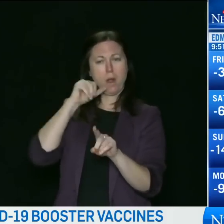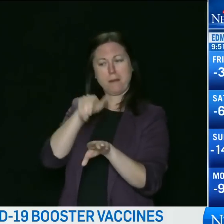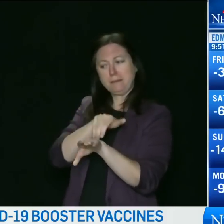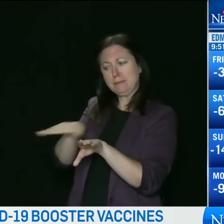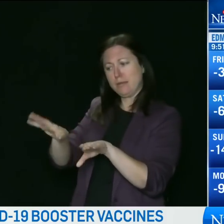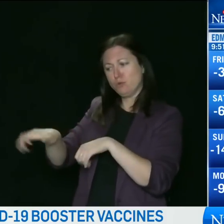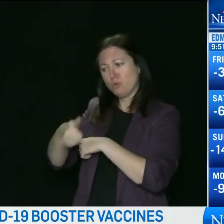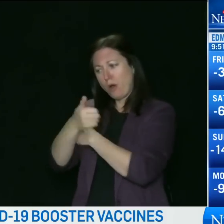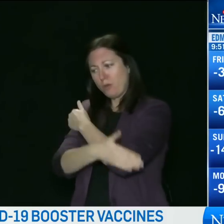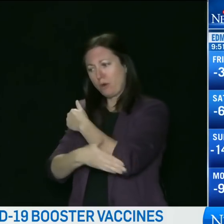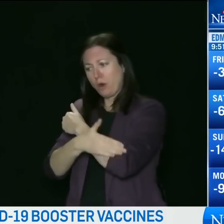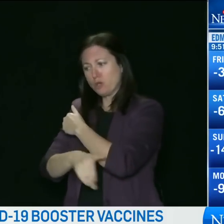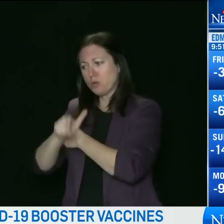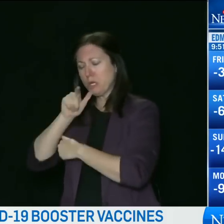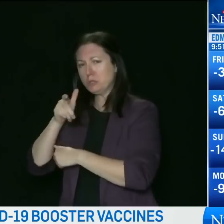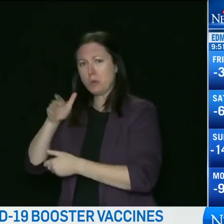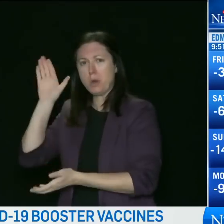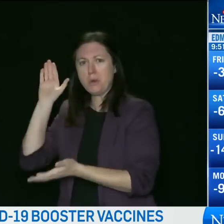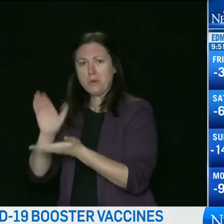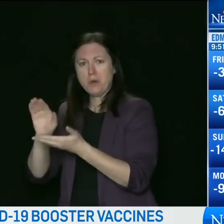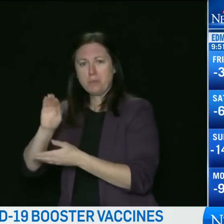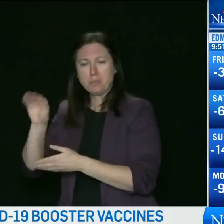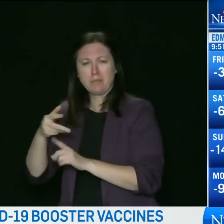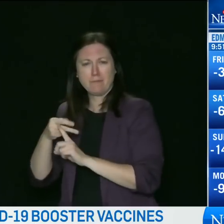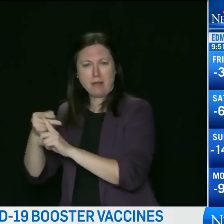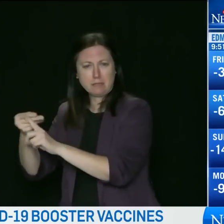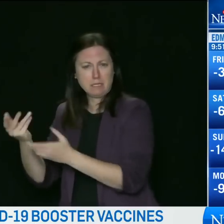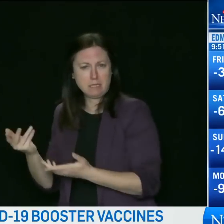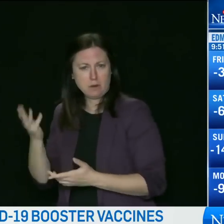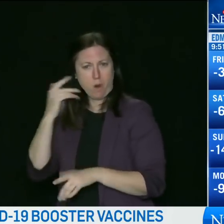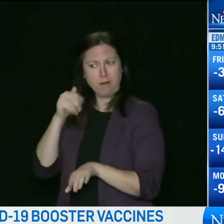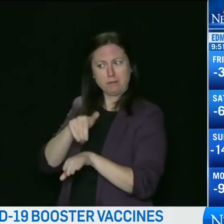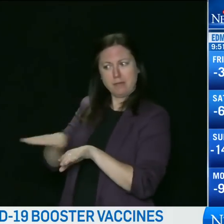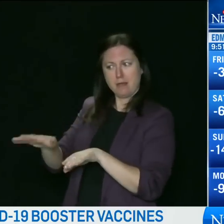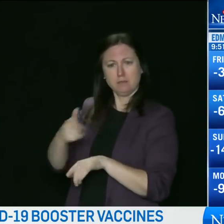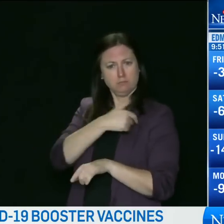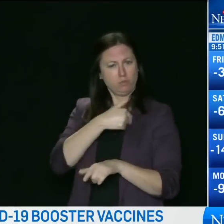GIVE BOOSTERS TO HEALTHY ADULTS IN CANADA AS OPPOSED TO SHIPPING